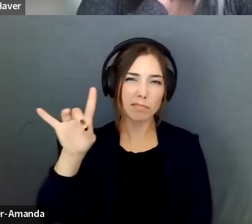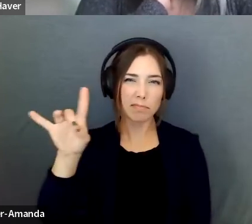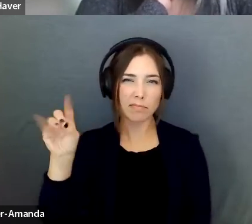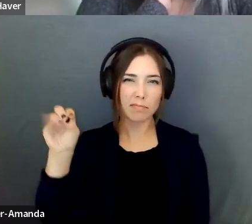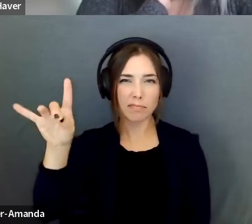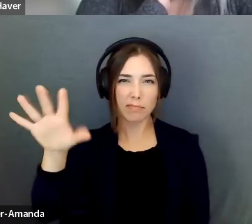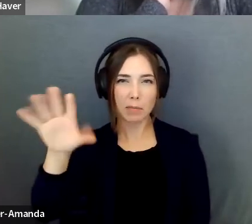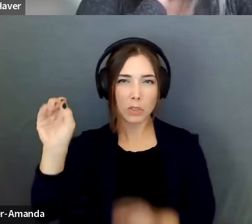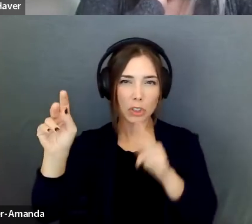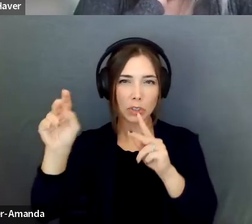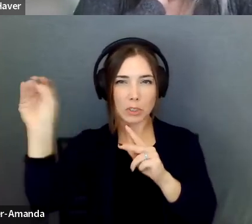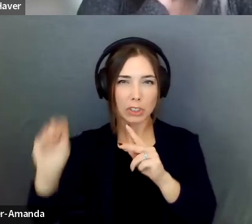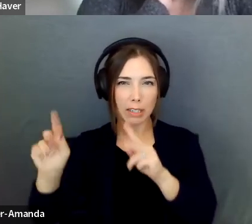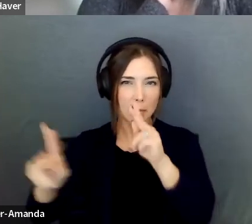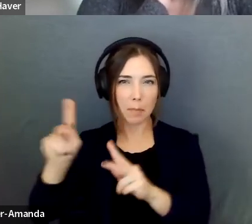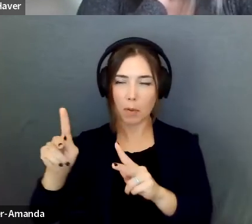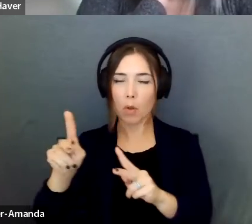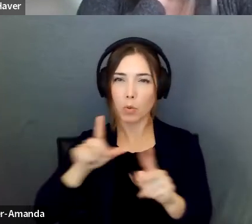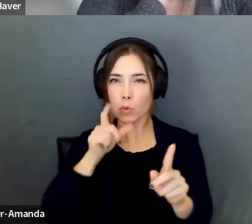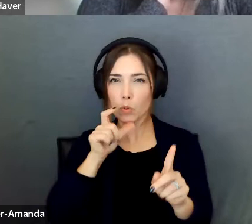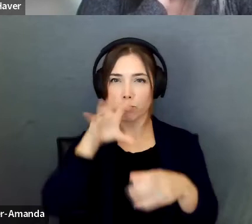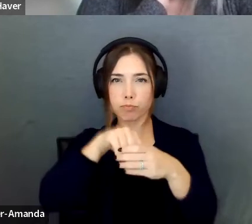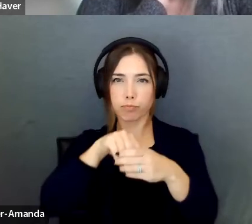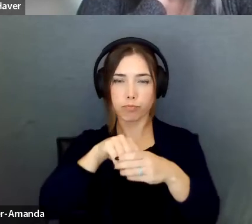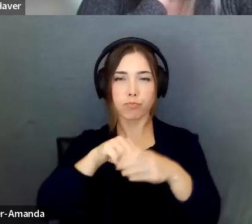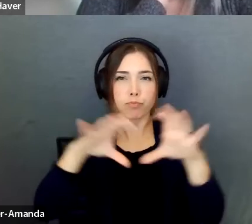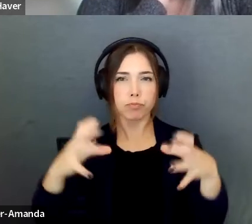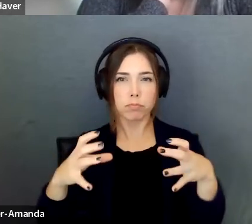And they essentially determine and figure out how to get involved in when can comes